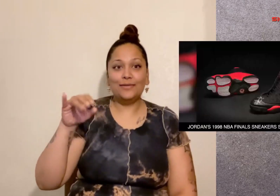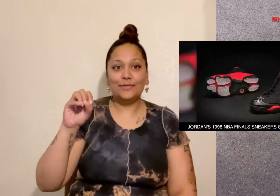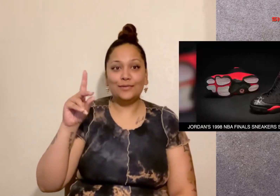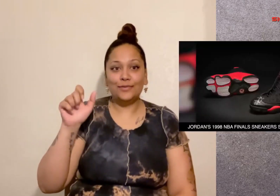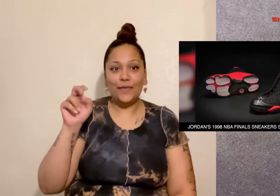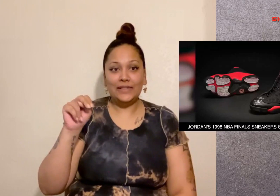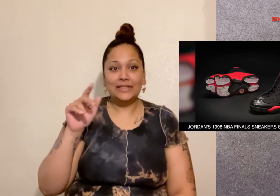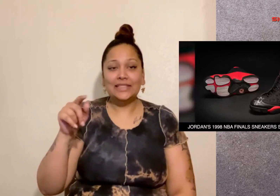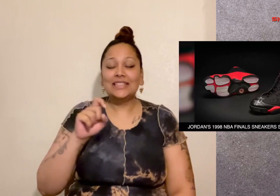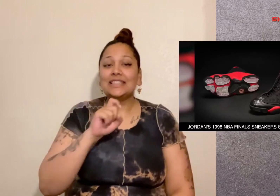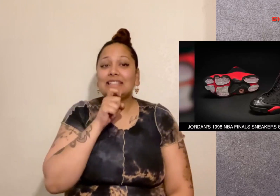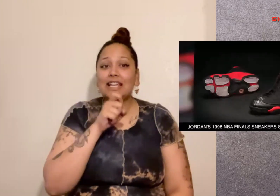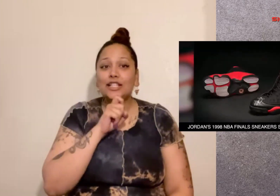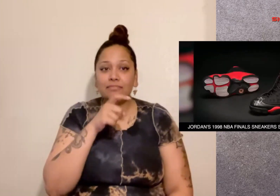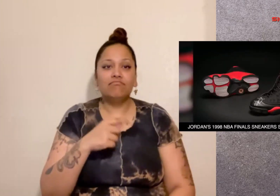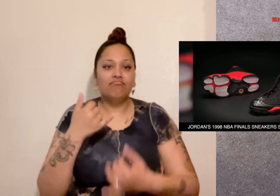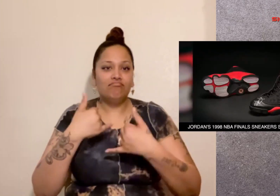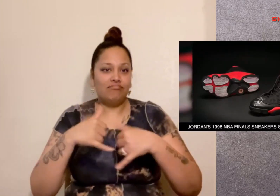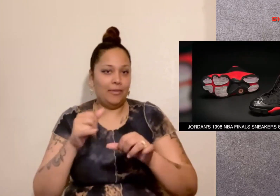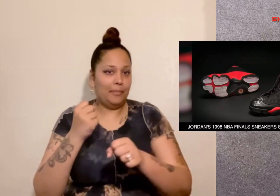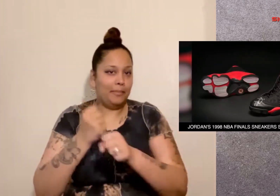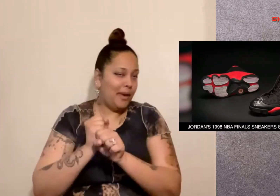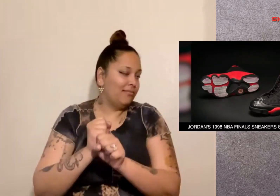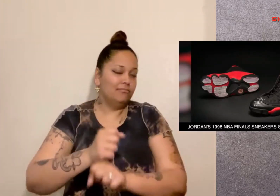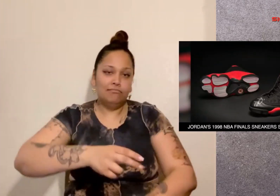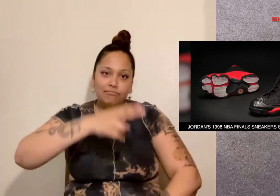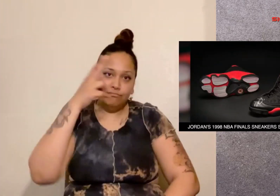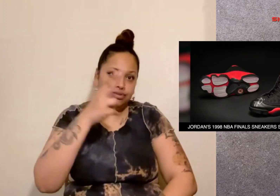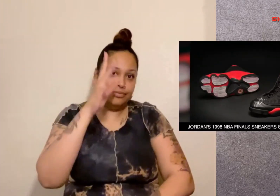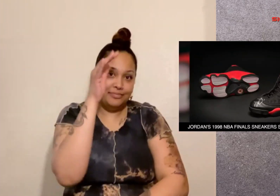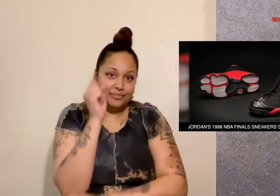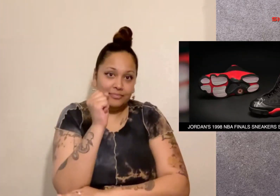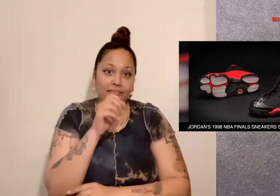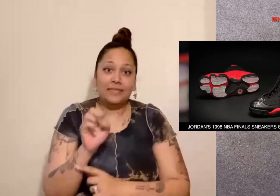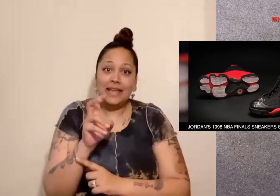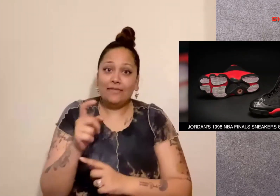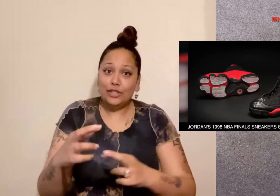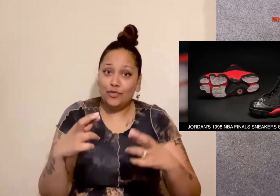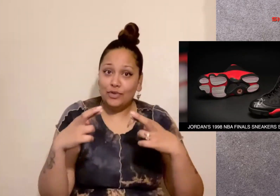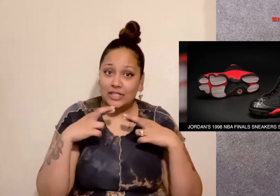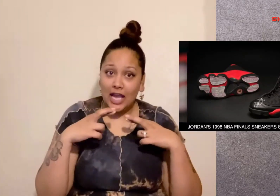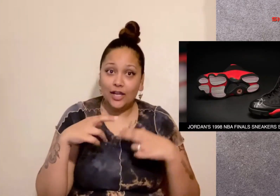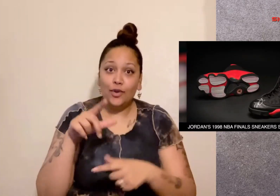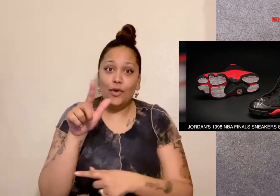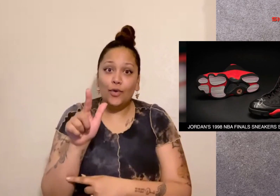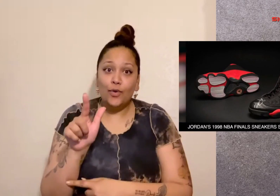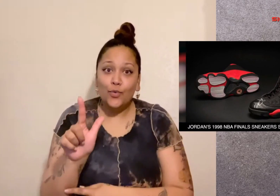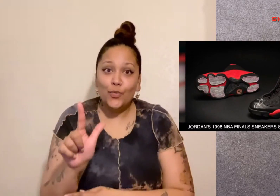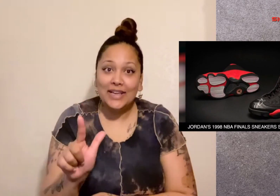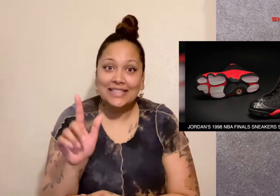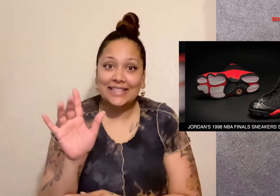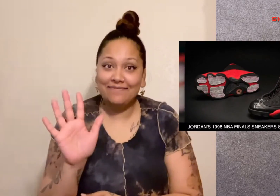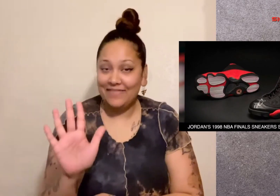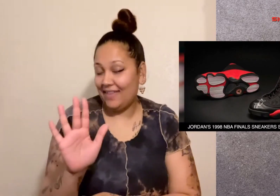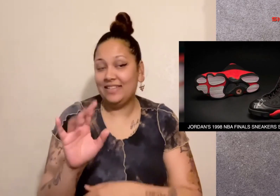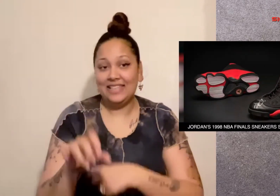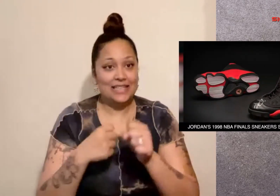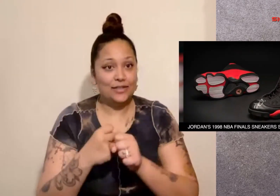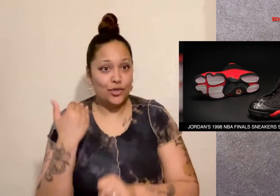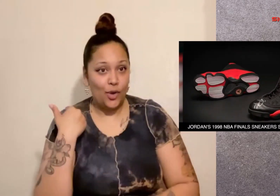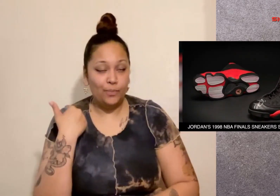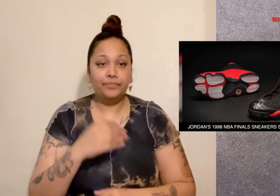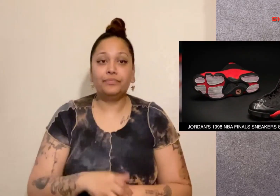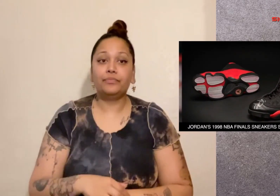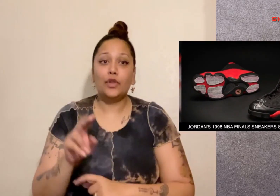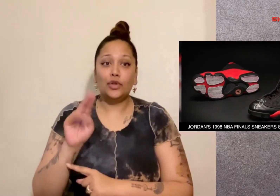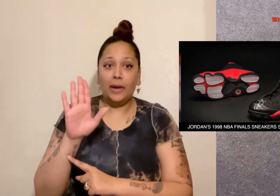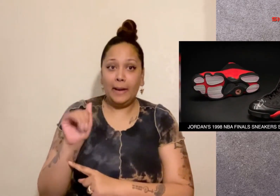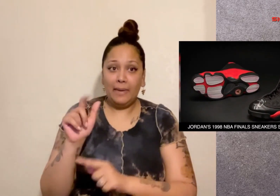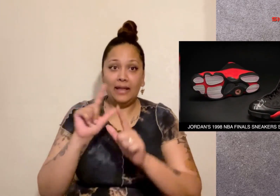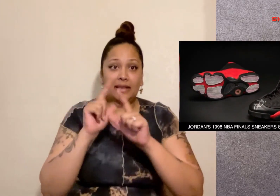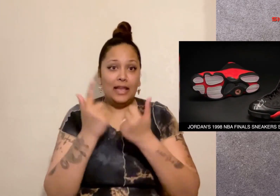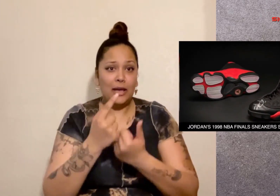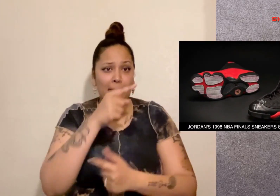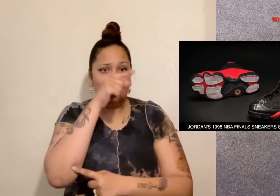Michael Jordan's sneakers are still making history even though he retired 25 years ago